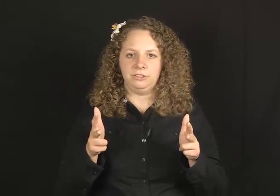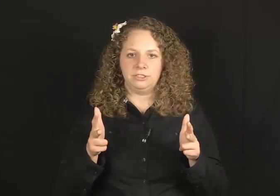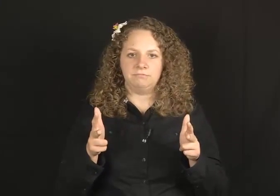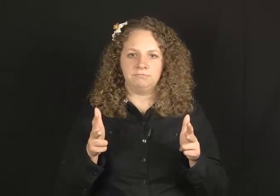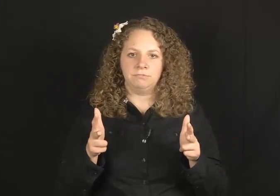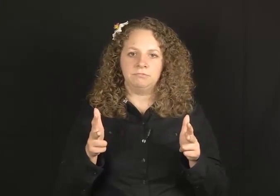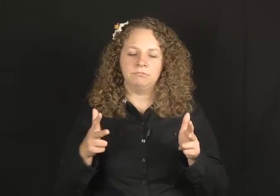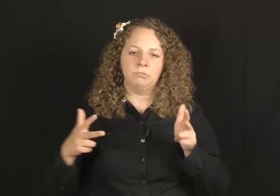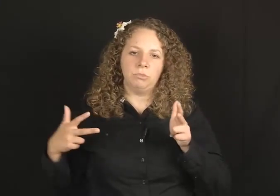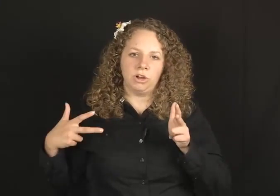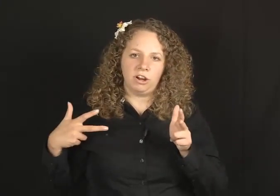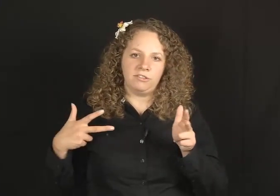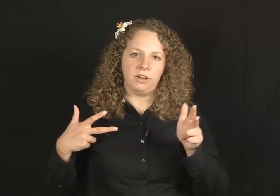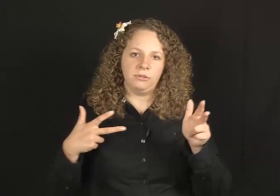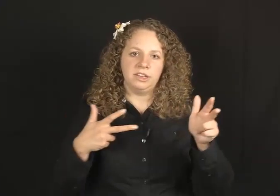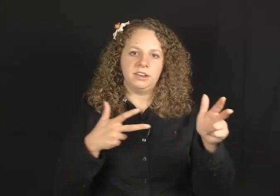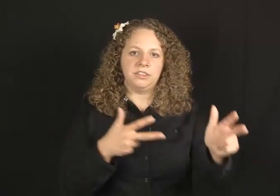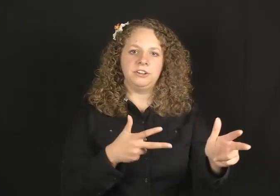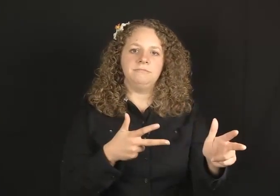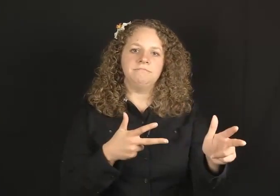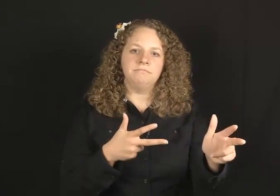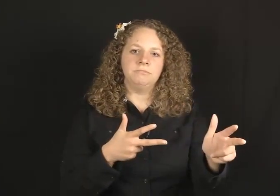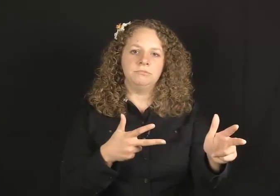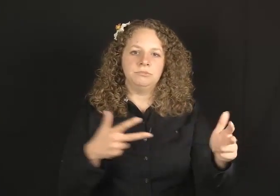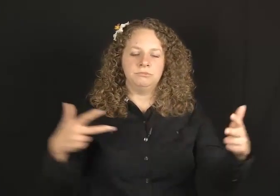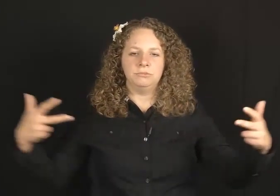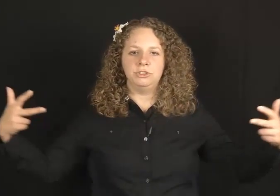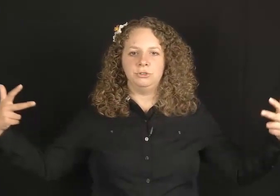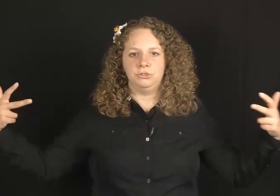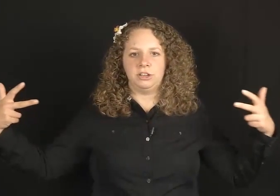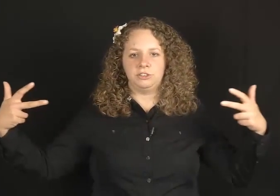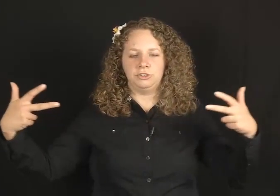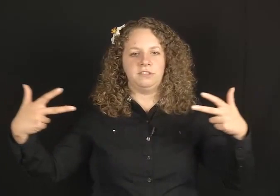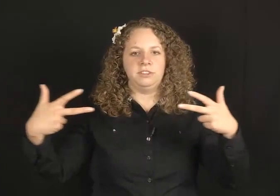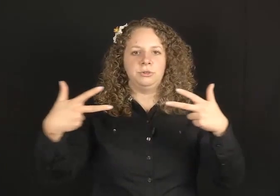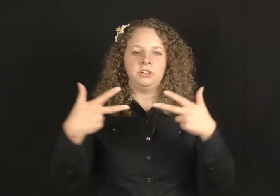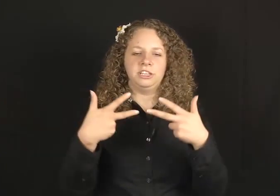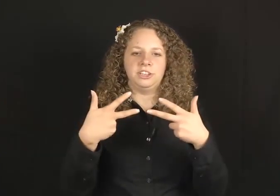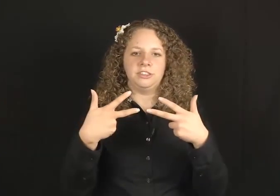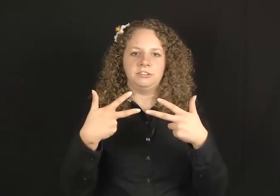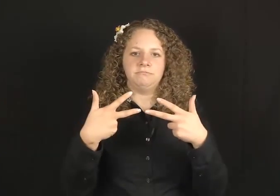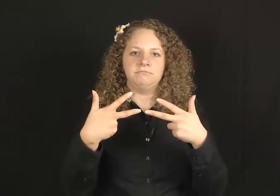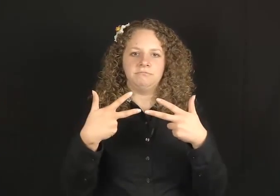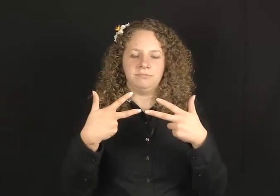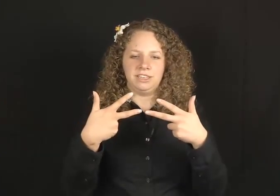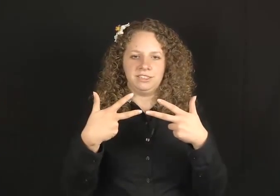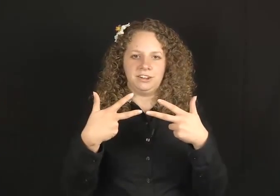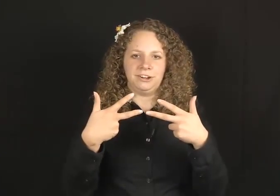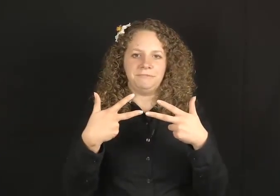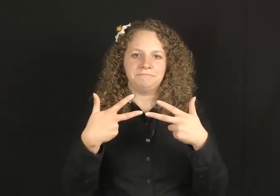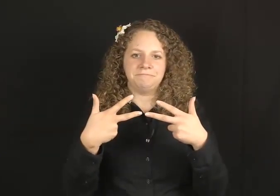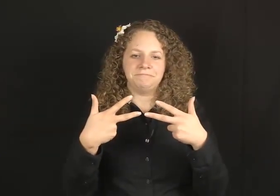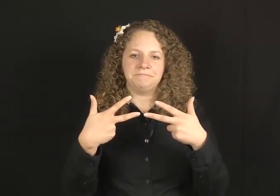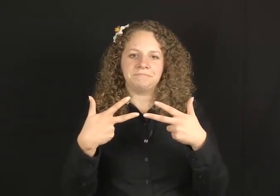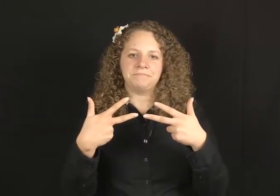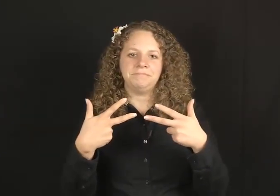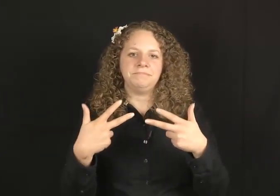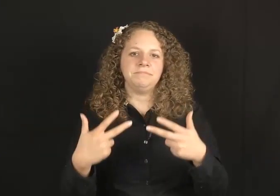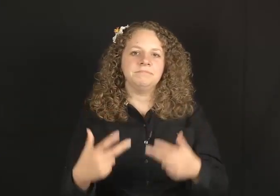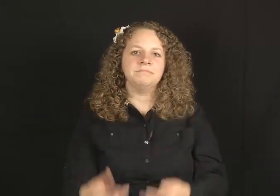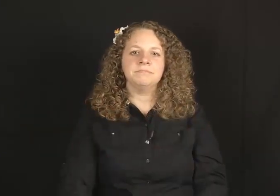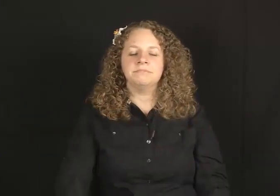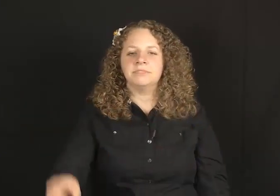vehicles, one car following another, two trucks driving toward each other, etc.